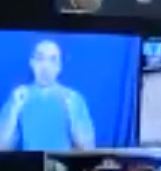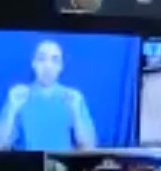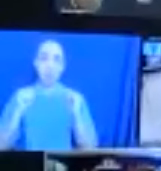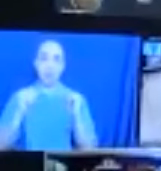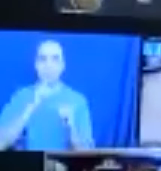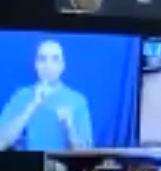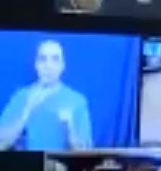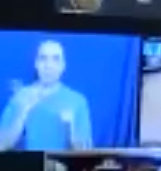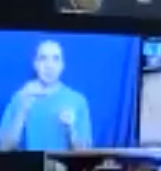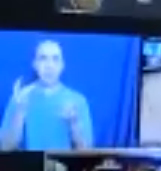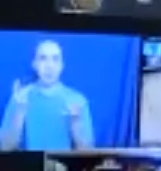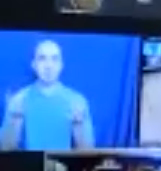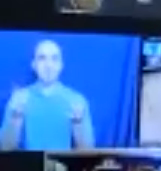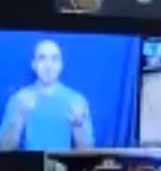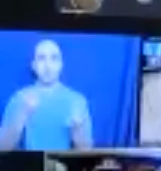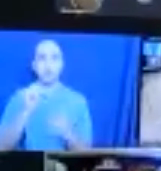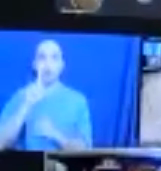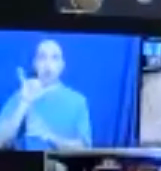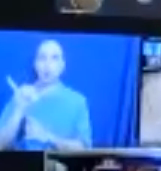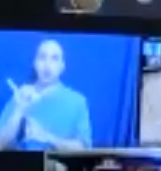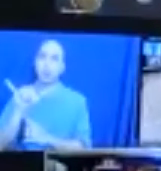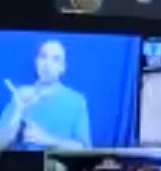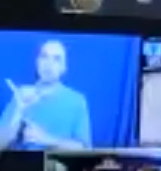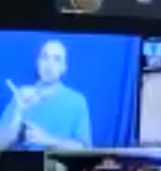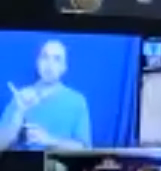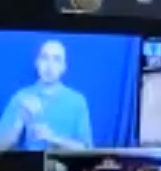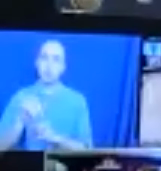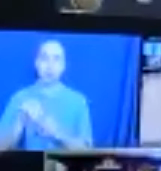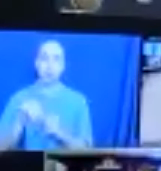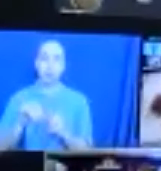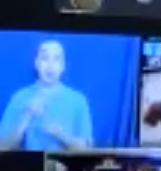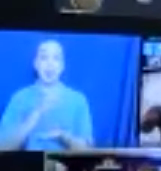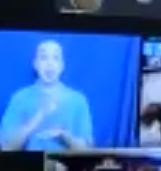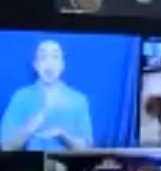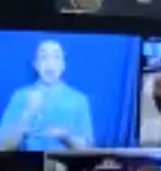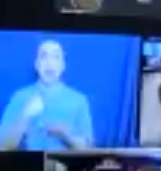IT MAKES IT A HOLY EXERCISE. I LOVE MARTIAL ARTS MOVIES SO MUCH. THIS IS THE HOTTEST THING I'VE